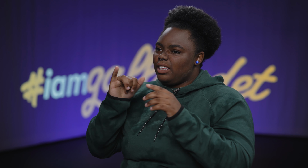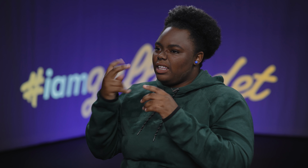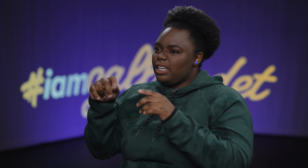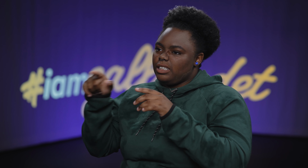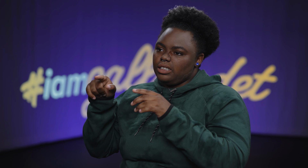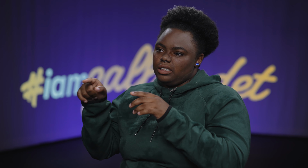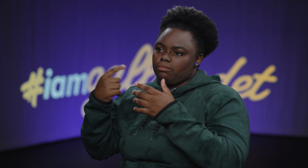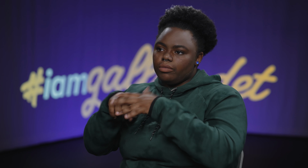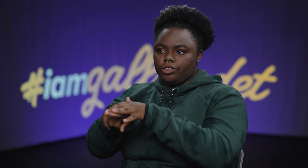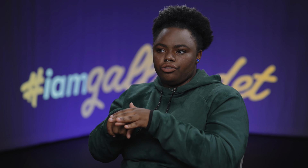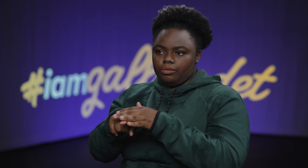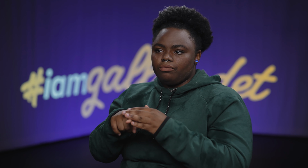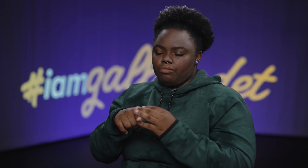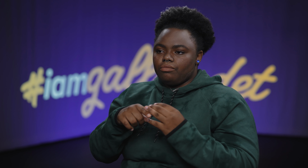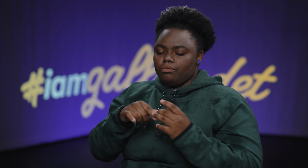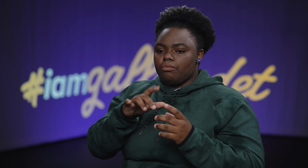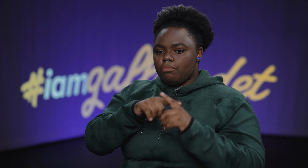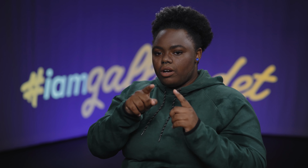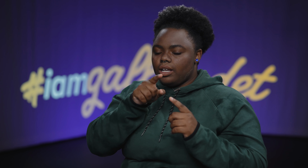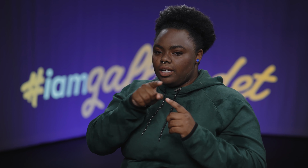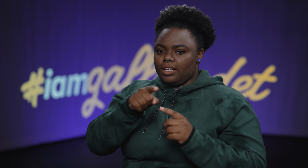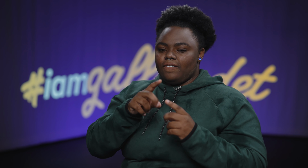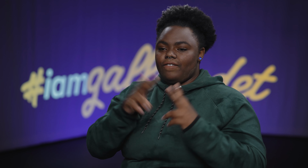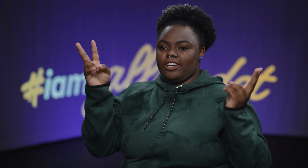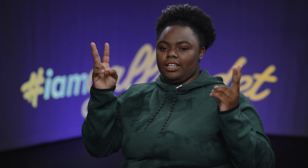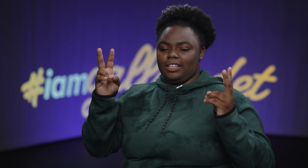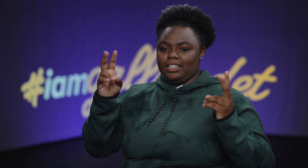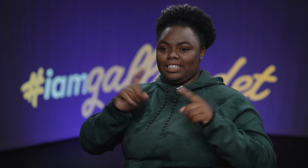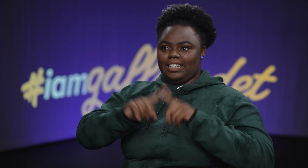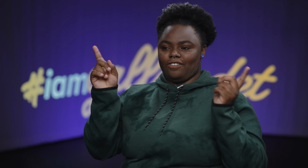but it's different than with a hearing team. With the deaf team, it's very different